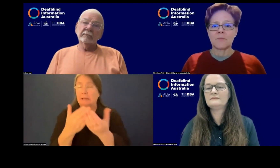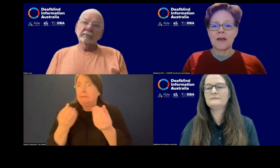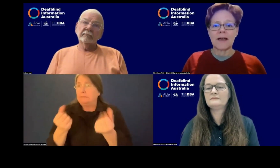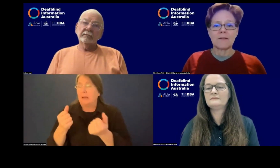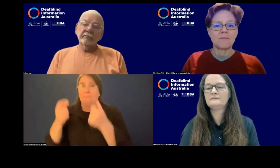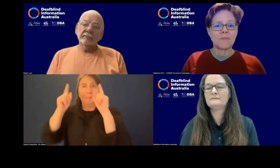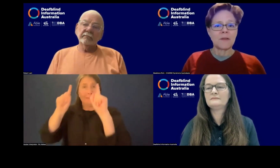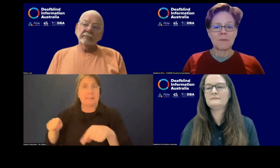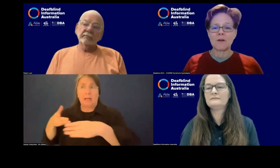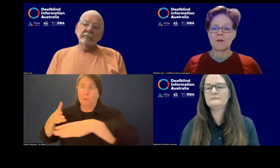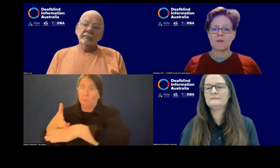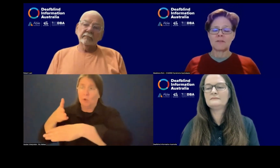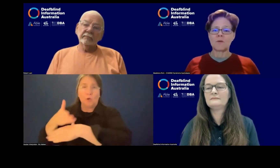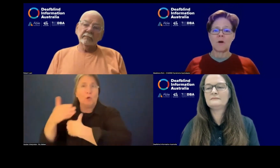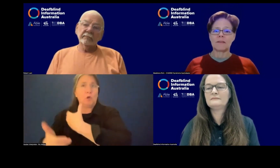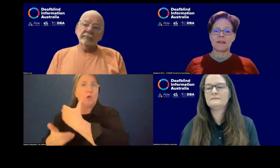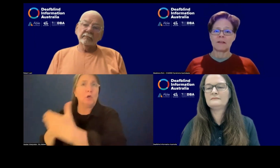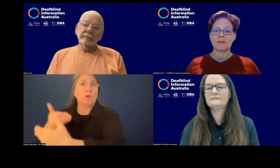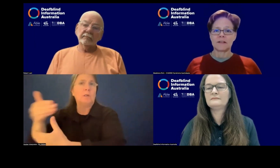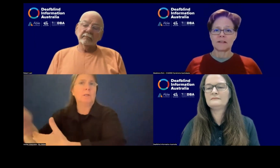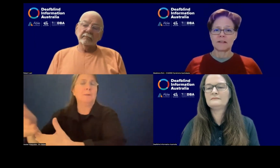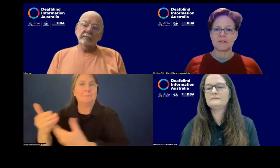Some are becoming quite the advocates themselves.